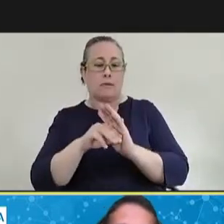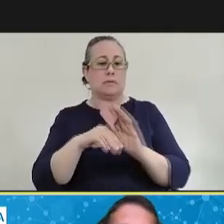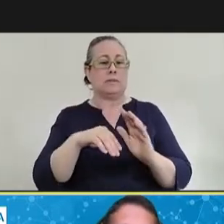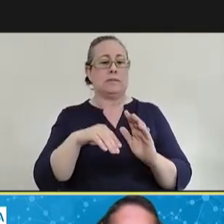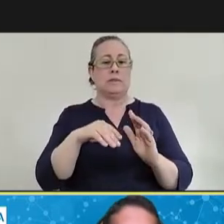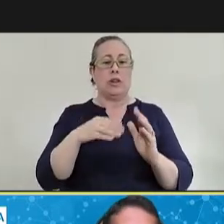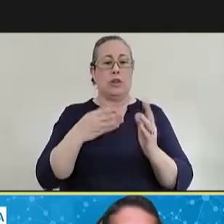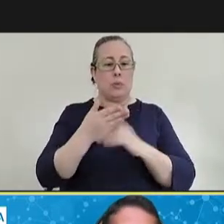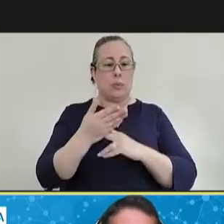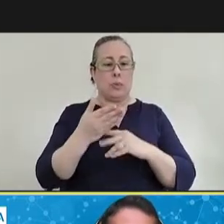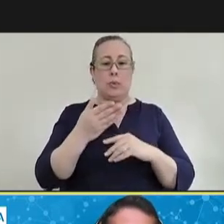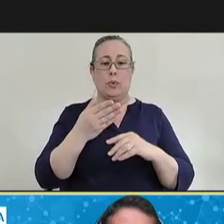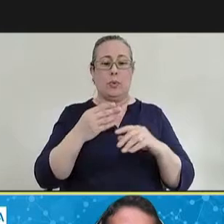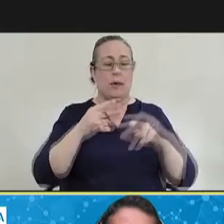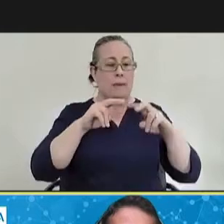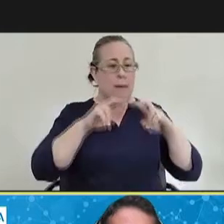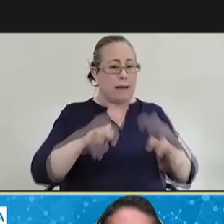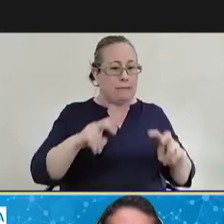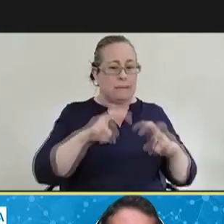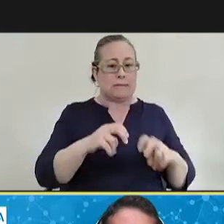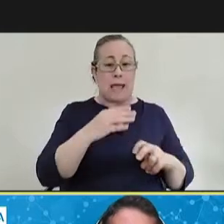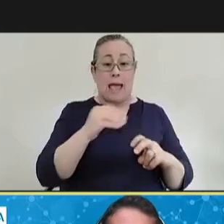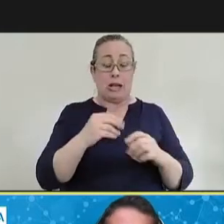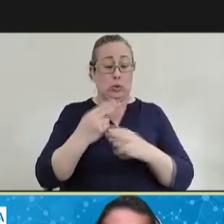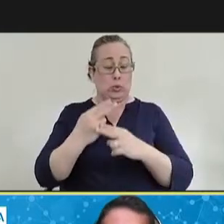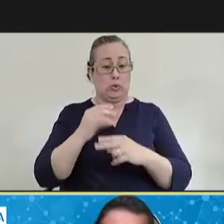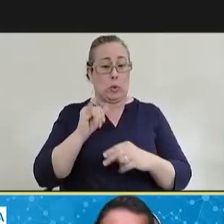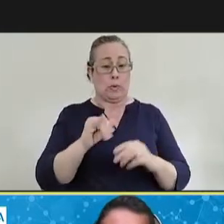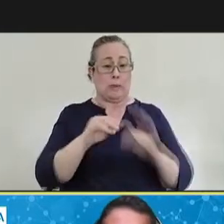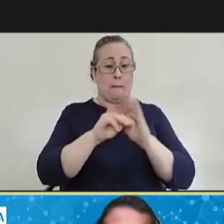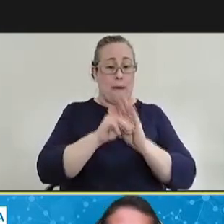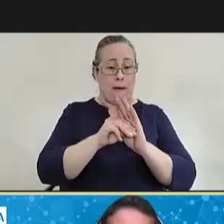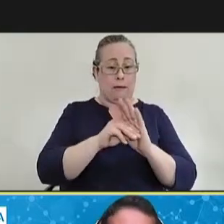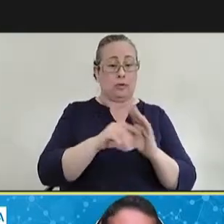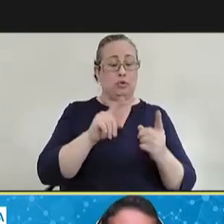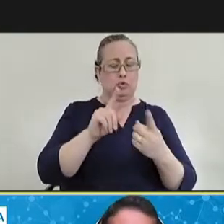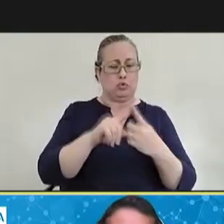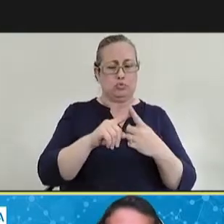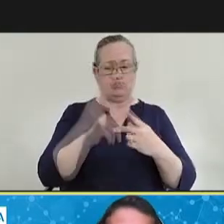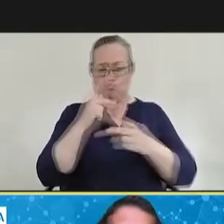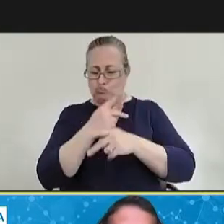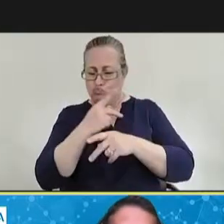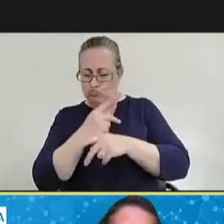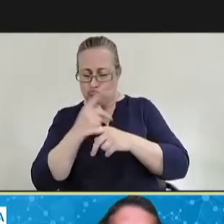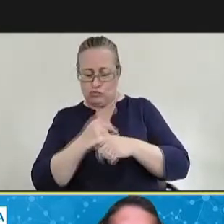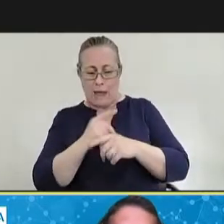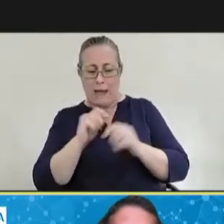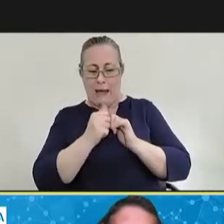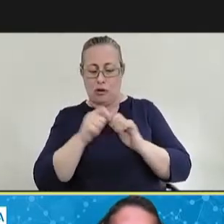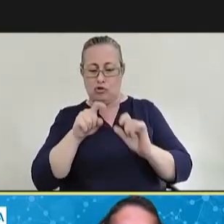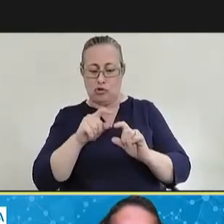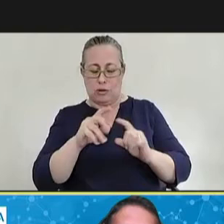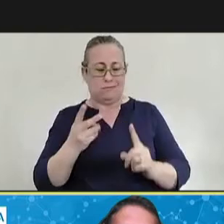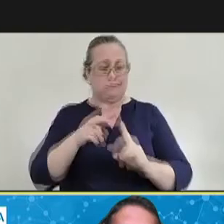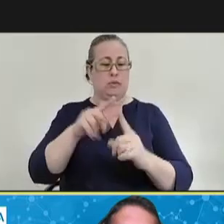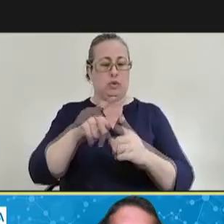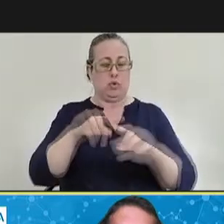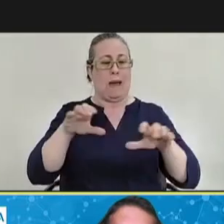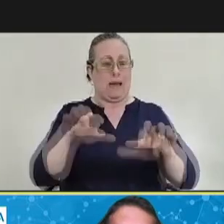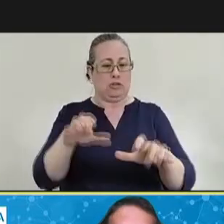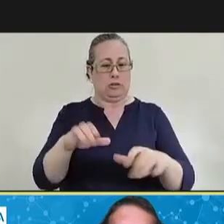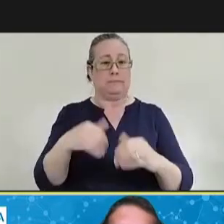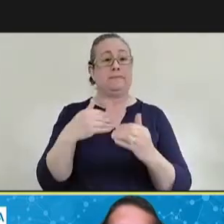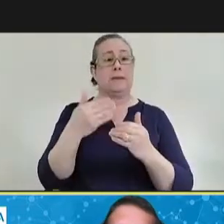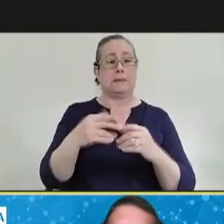and use model inference to formulate options for information or action. Next slide, please.